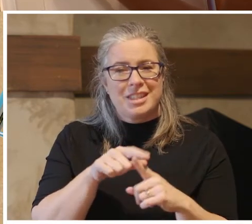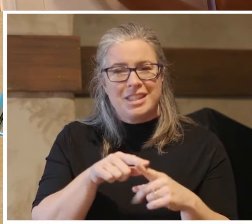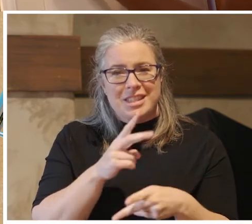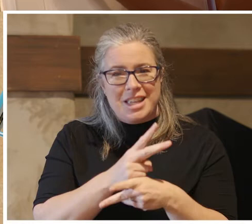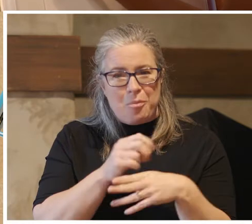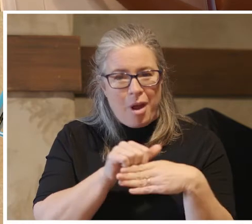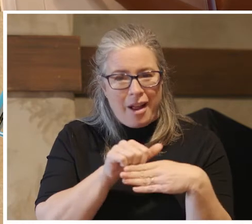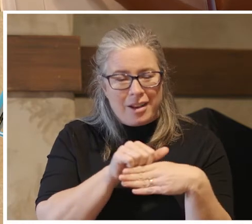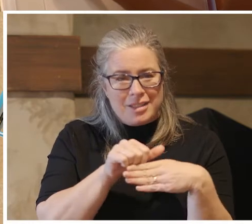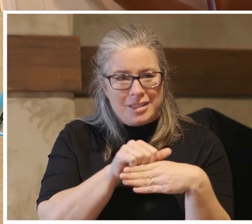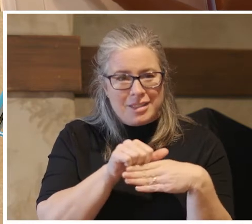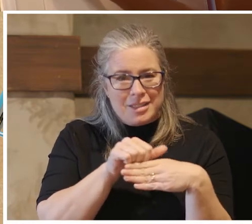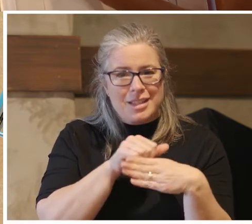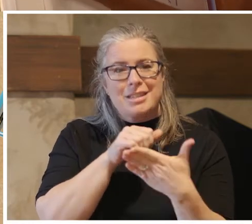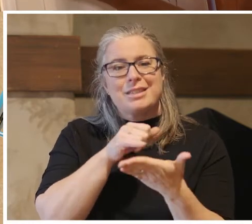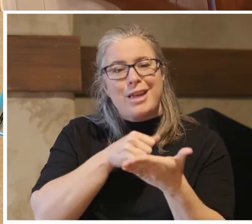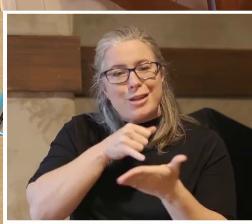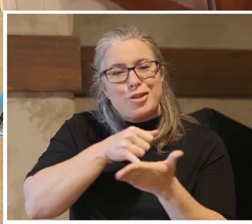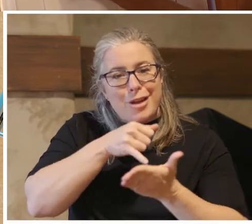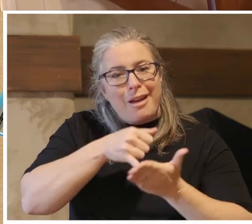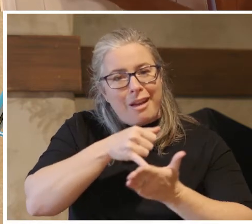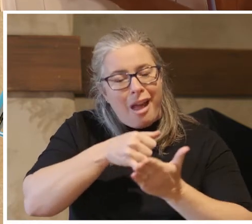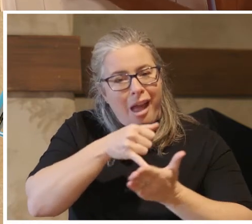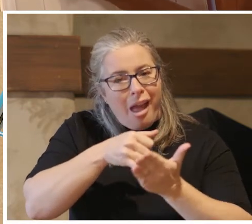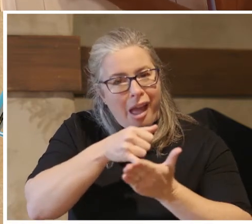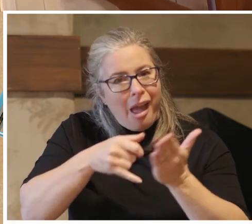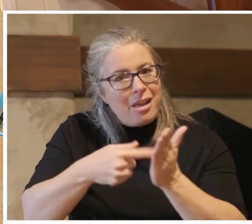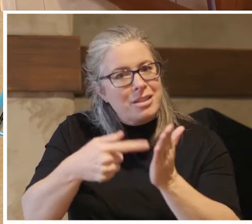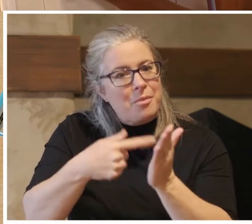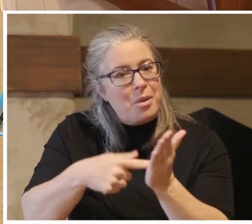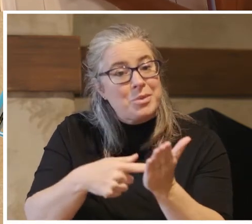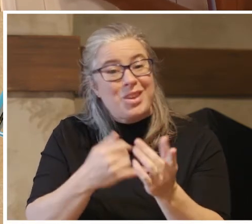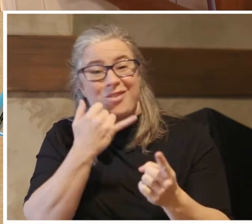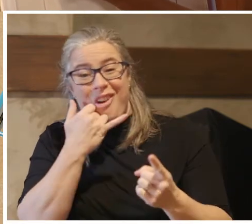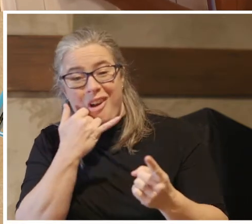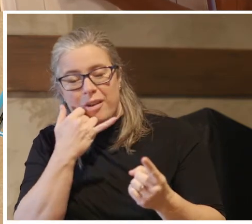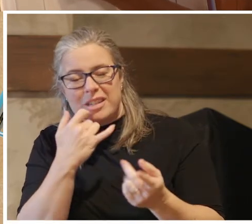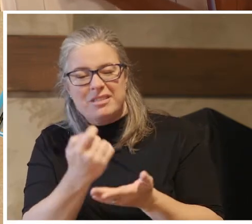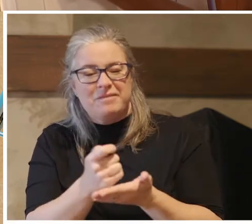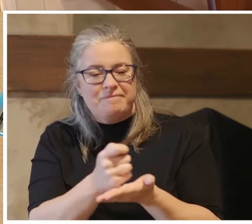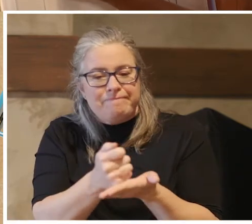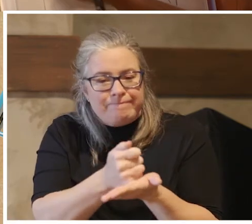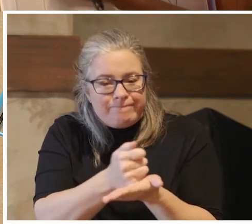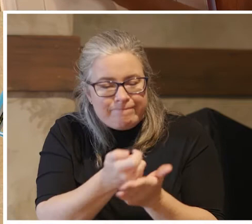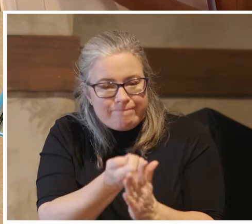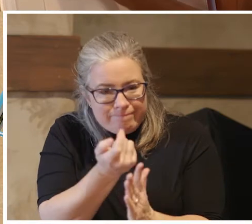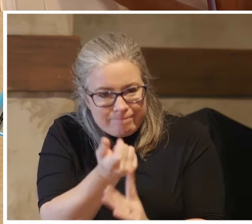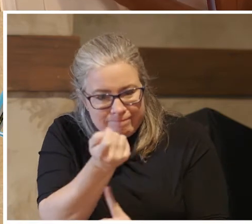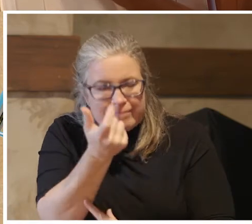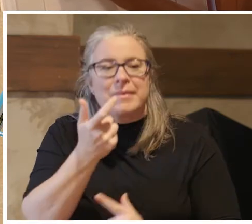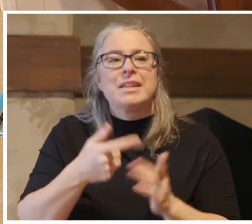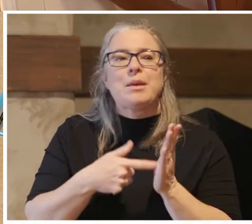and you just kind of keep practicing, you sketch and sketch. And sometimes you'll get the wrong one and you can take that one out.